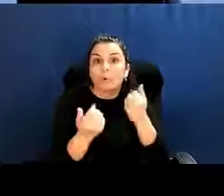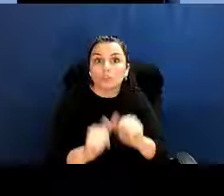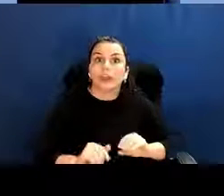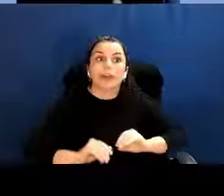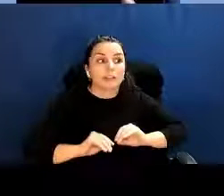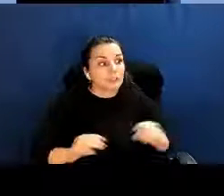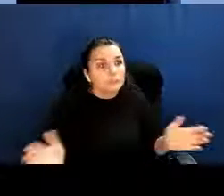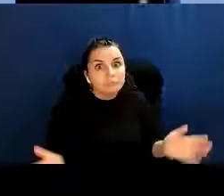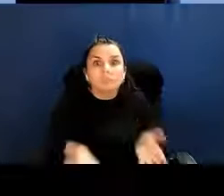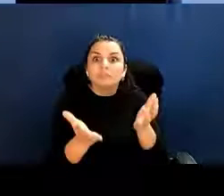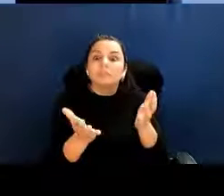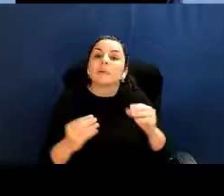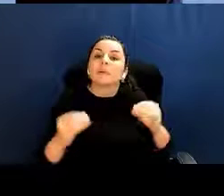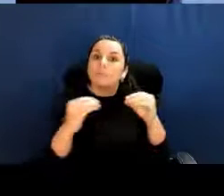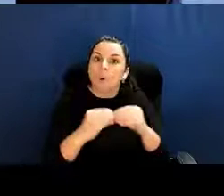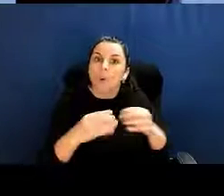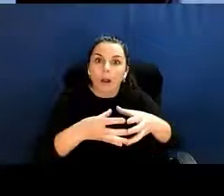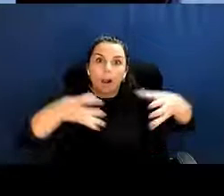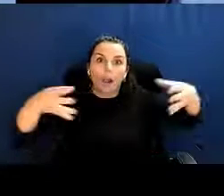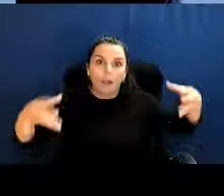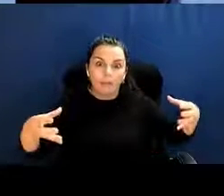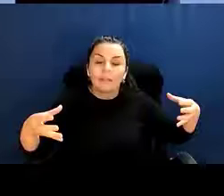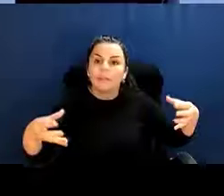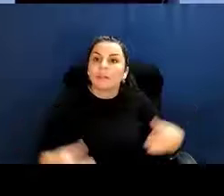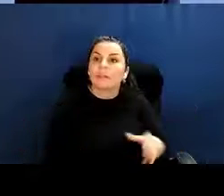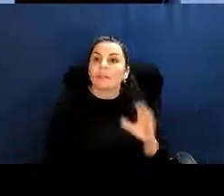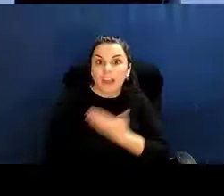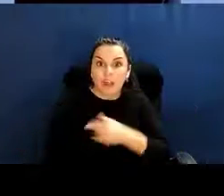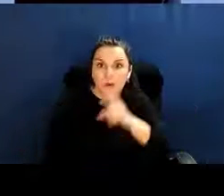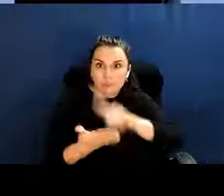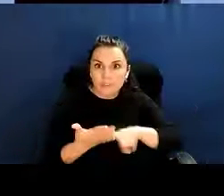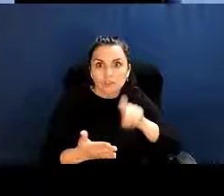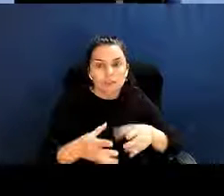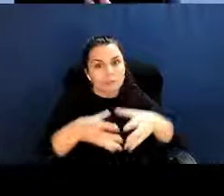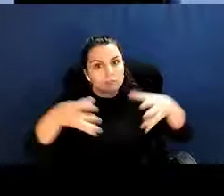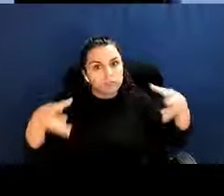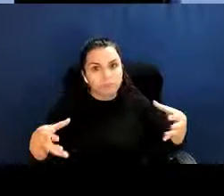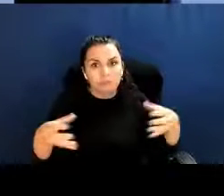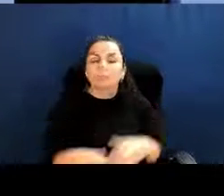by expanding the reach of the research. So if you're proposing to conduct